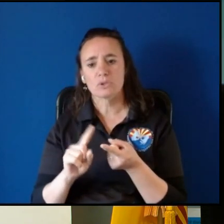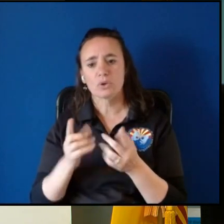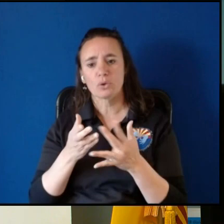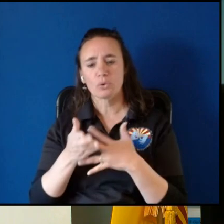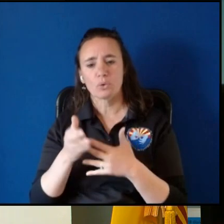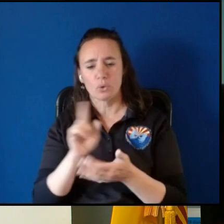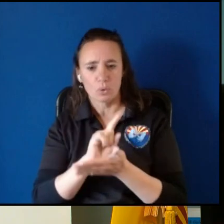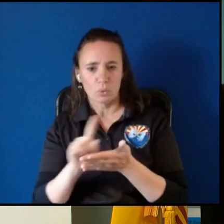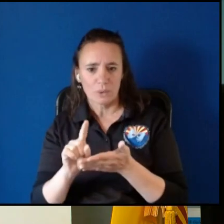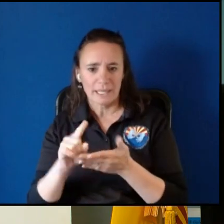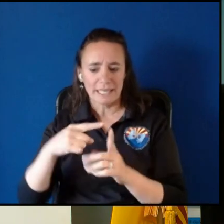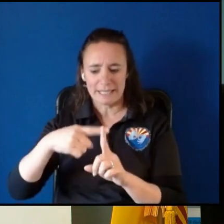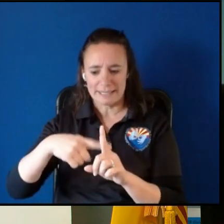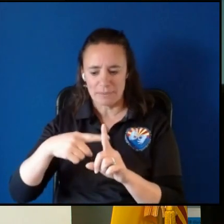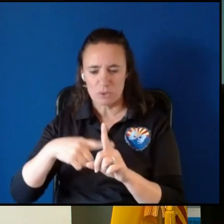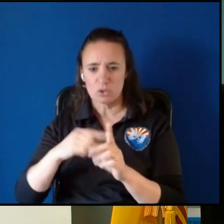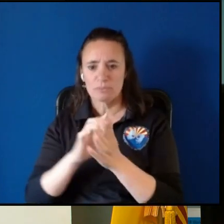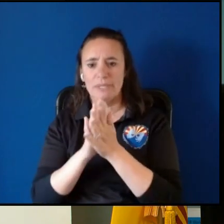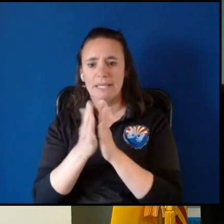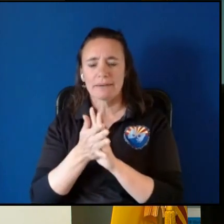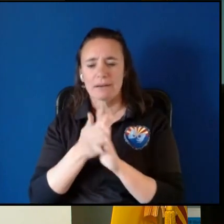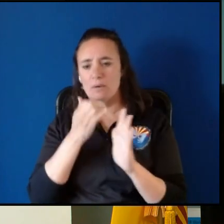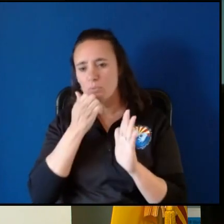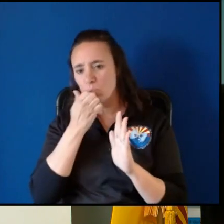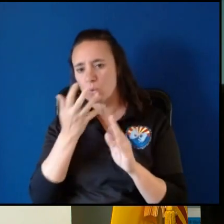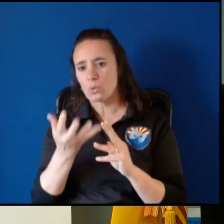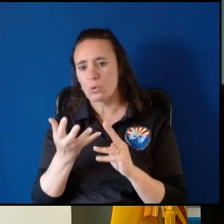warming and we get that west to southwest winds and